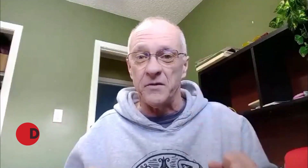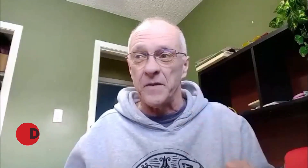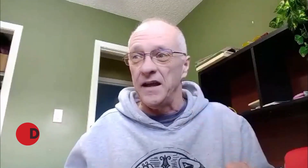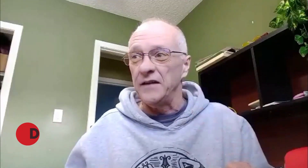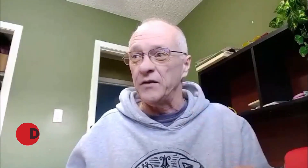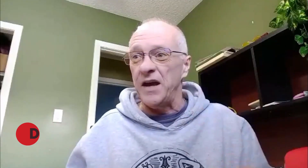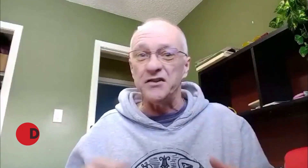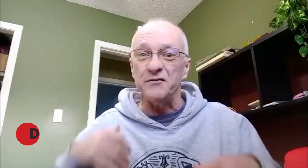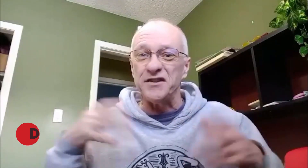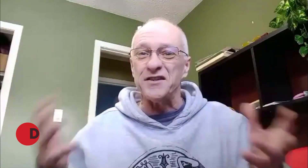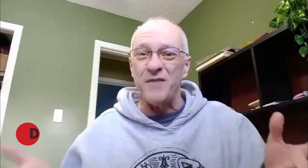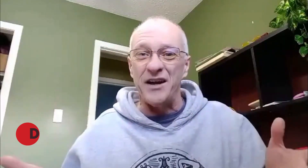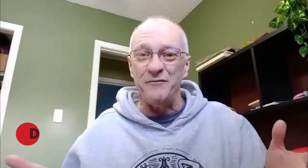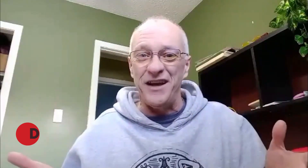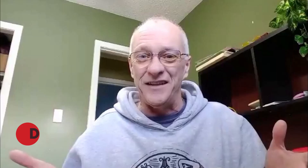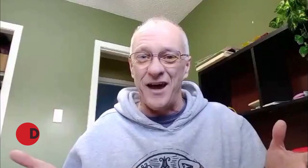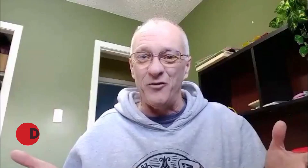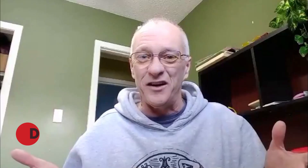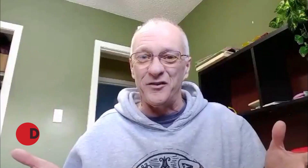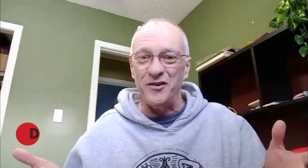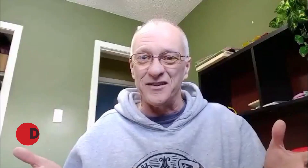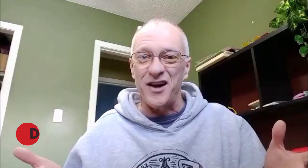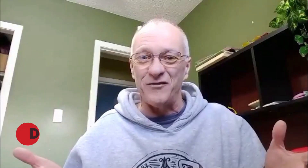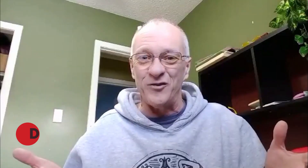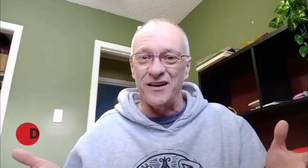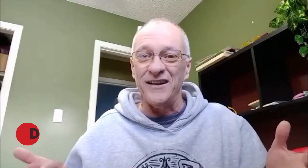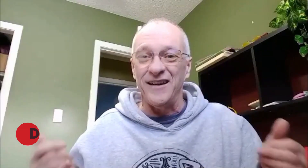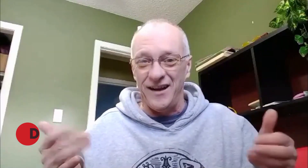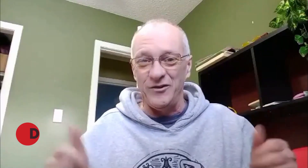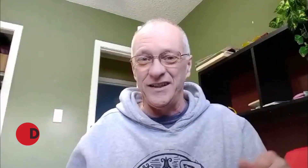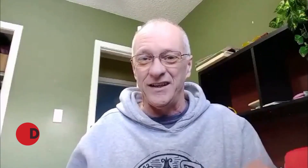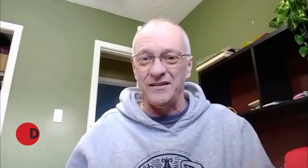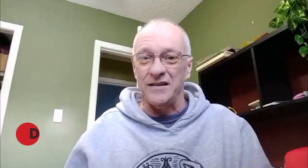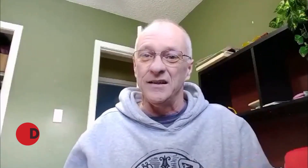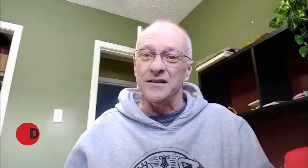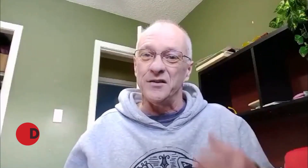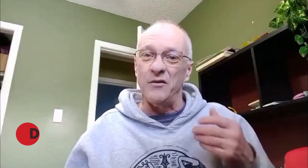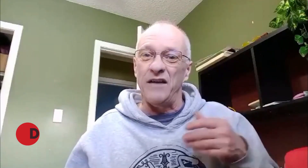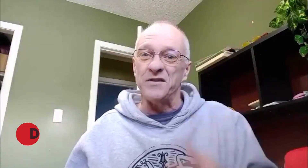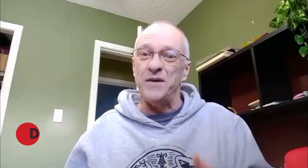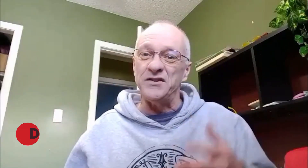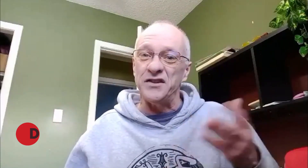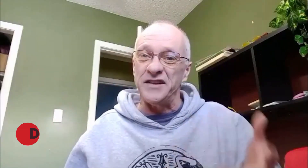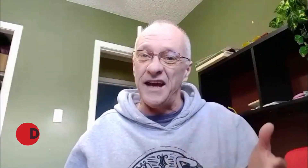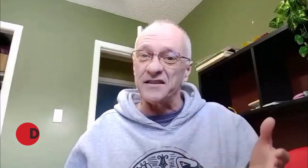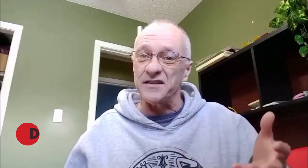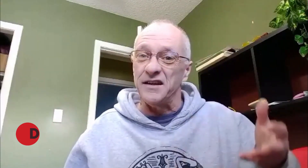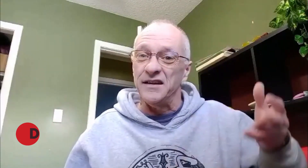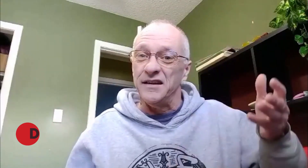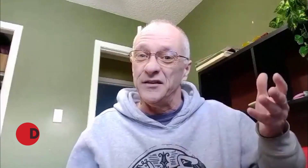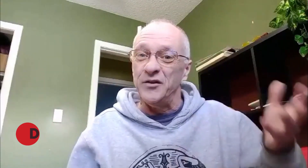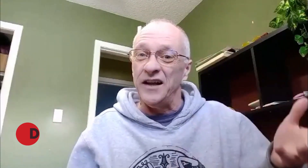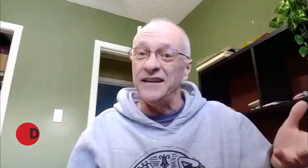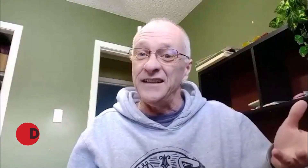receive information was just a matter of making that work through our software. And we did it so that we have speech to text to